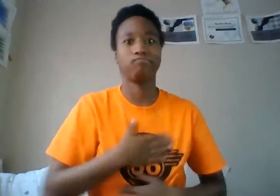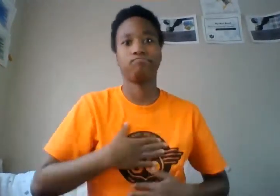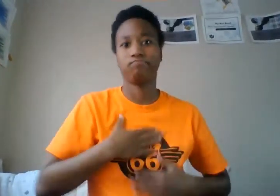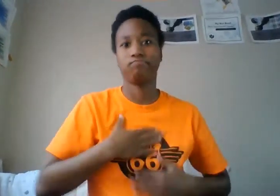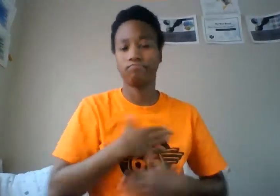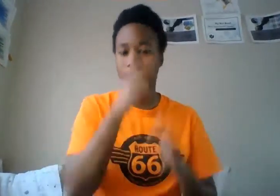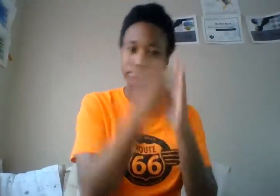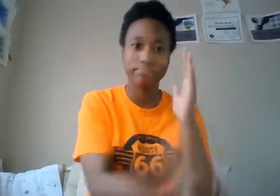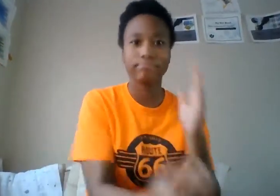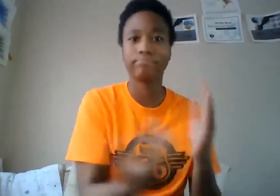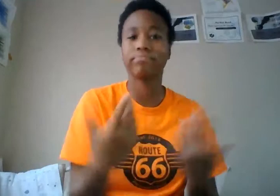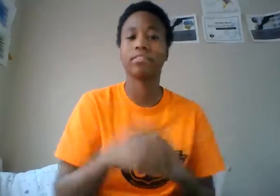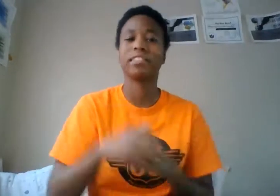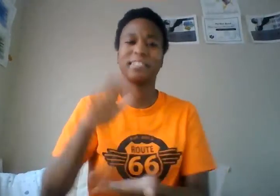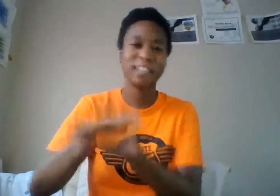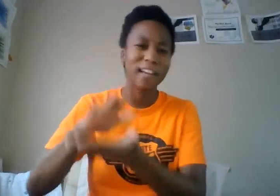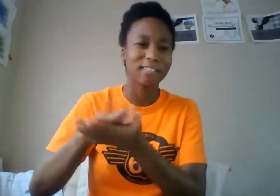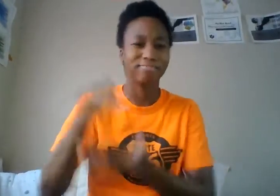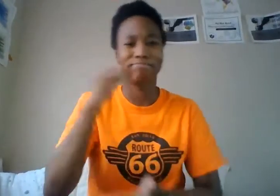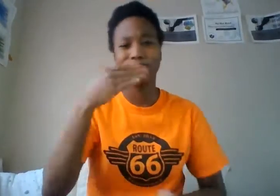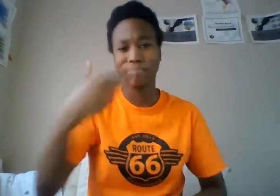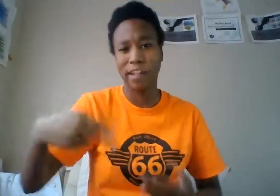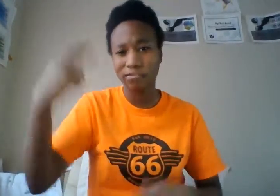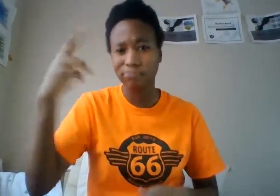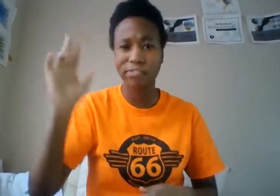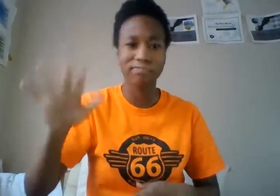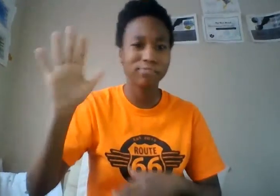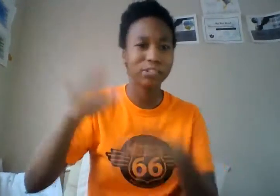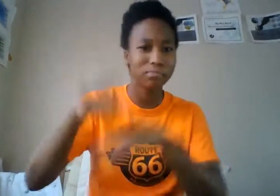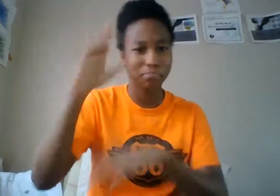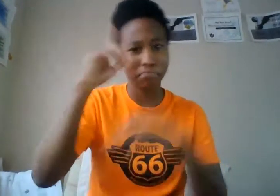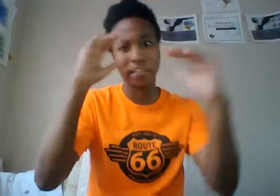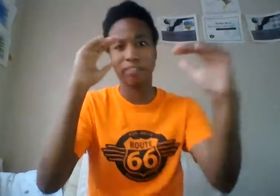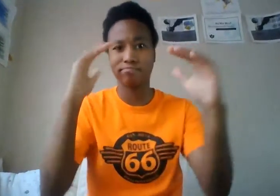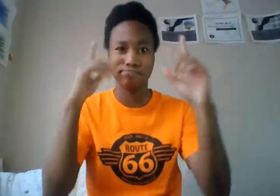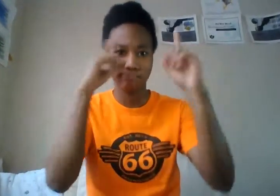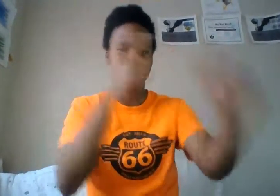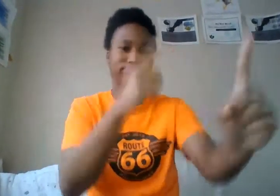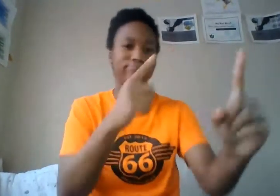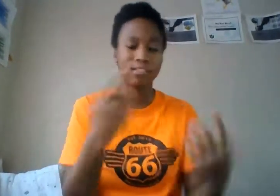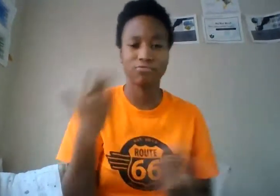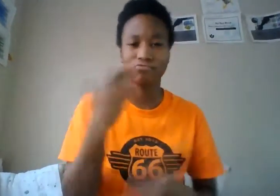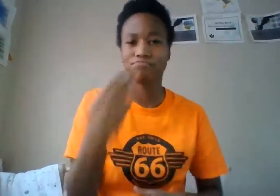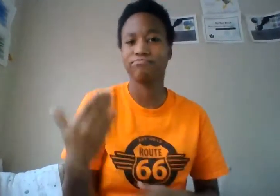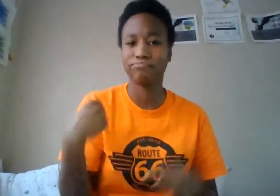I very really enjoy a good time love it! academic good high 3.5 GPA above or high as met expect a goal. so far as it's good.